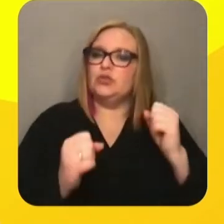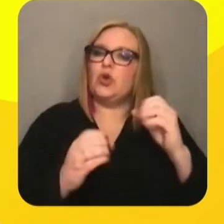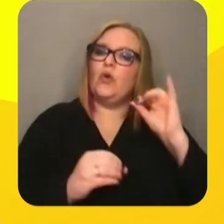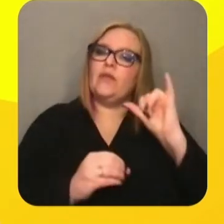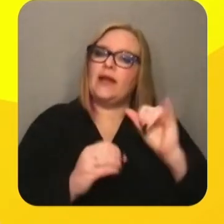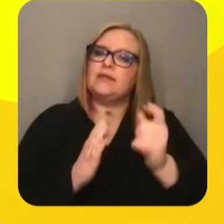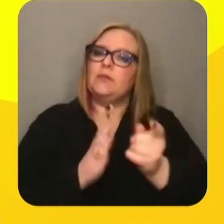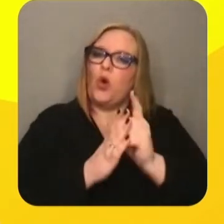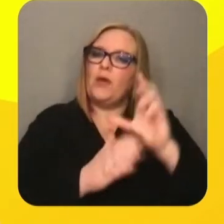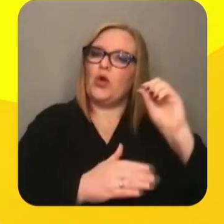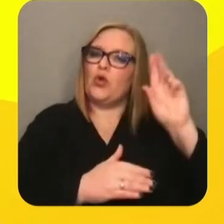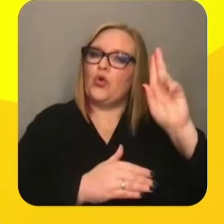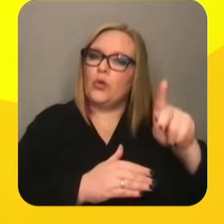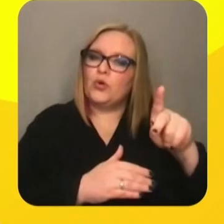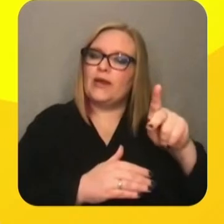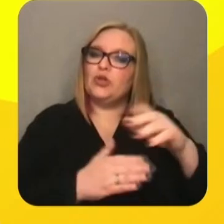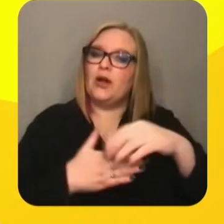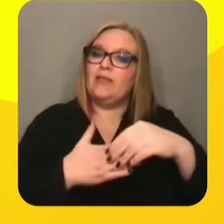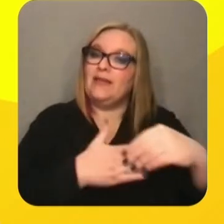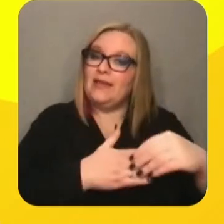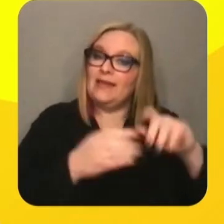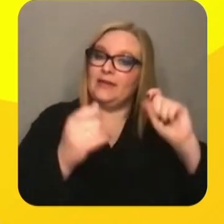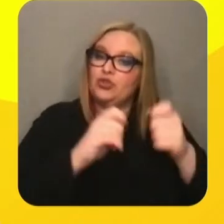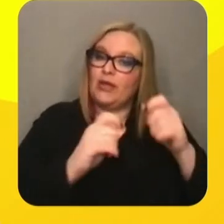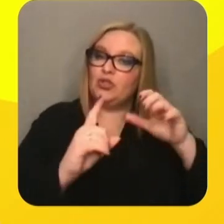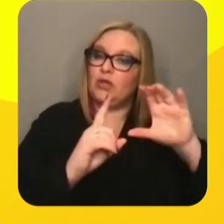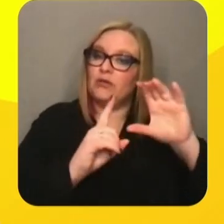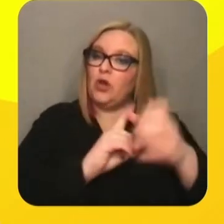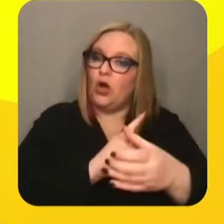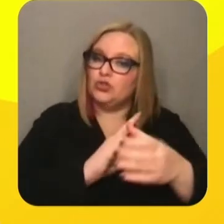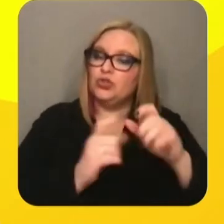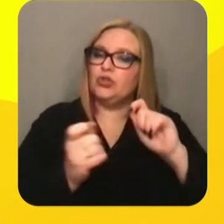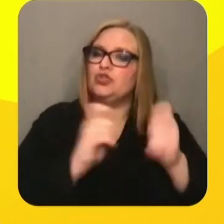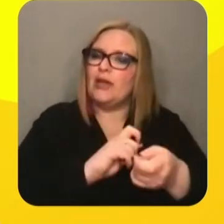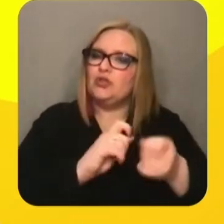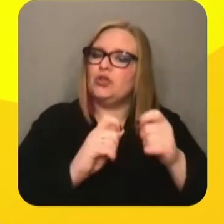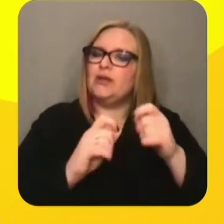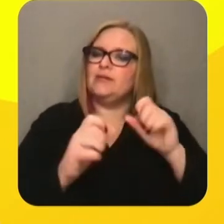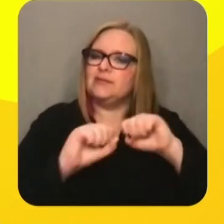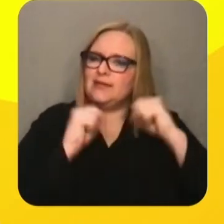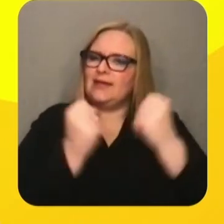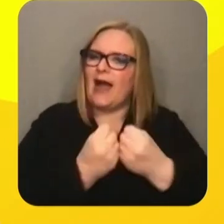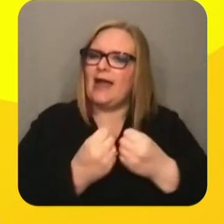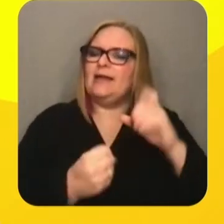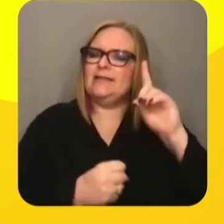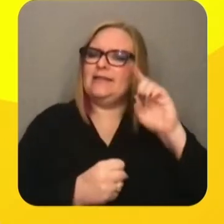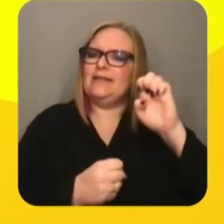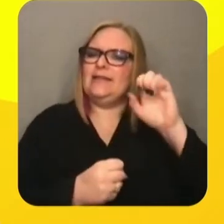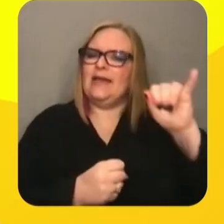leaning into changing culture, change the society. And that's how I see DNI playing a big part on the returning investment.